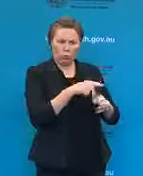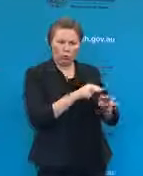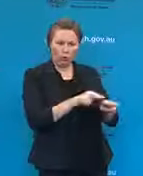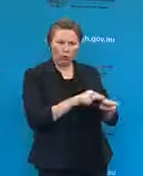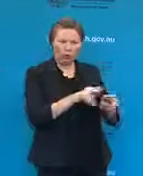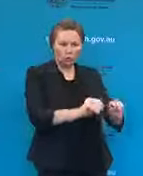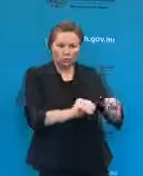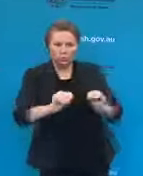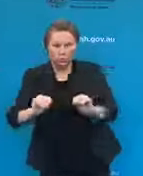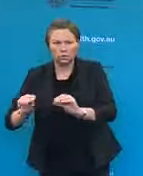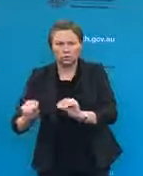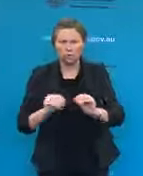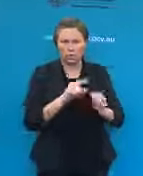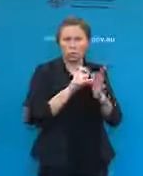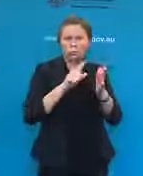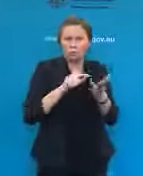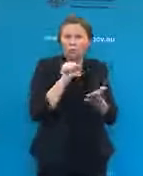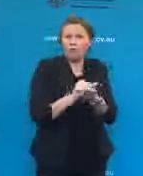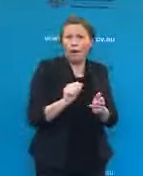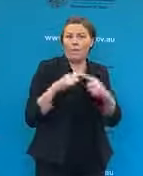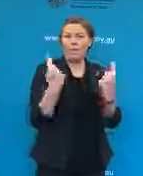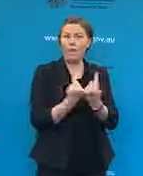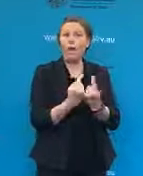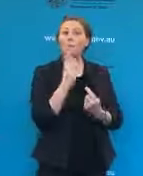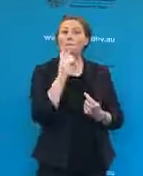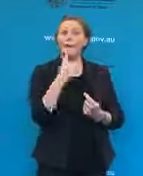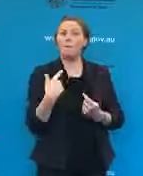effectively and we need to watch things over the next few days to see how it